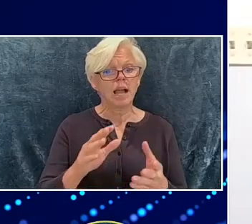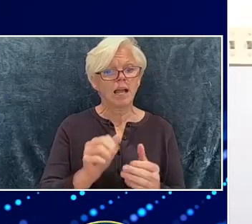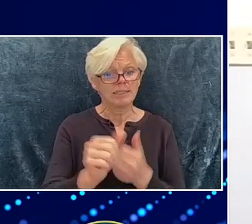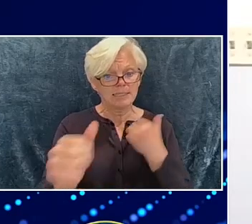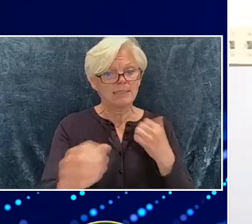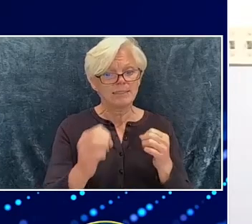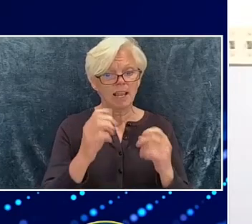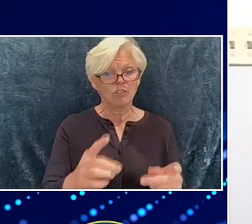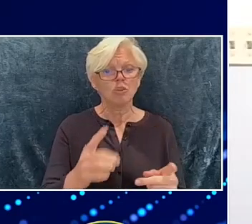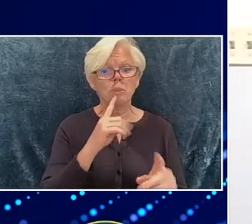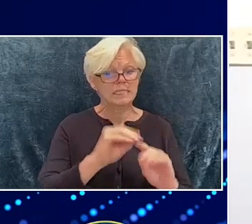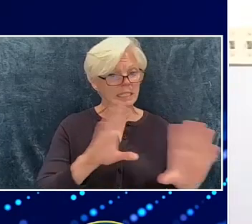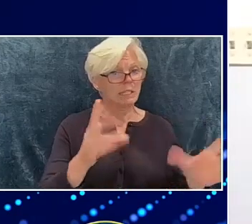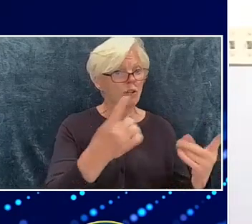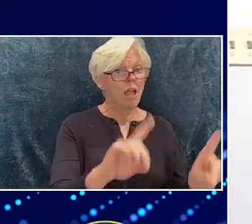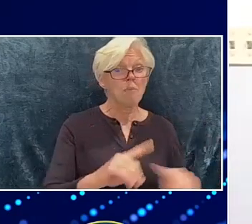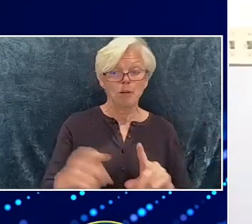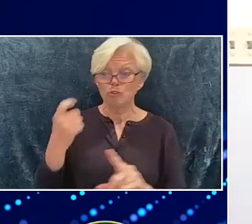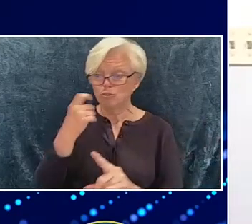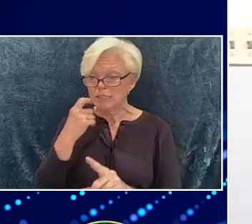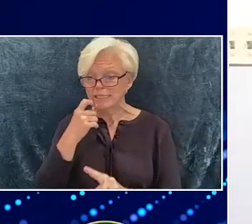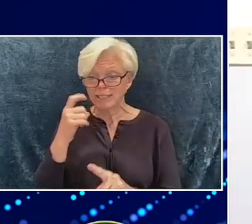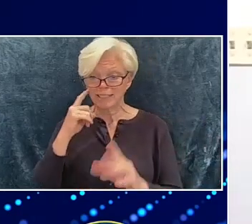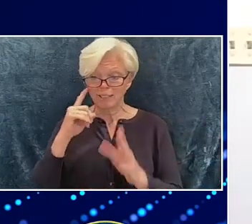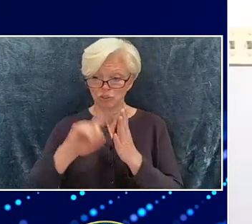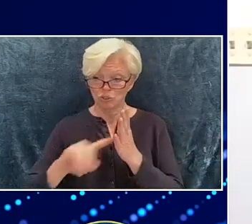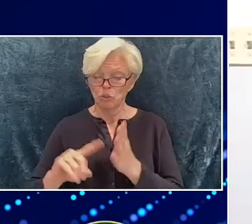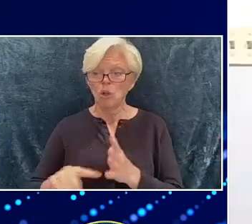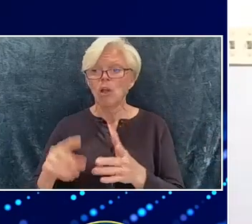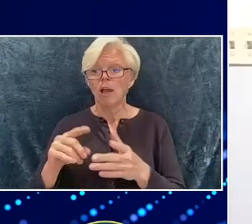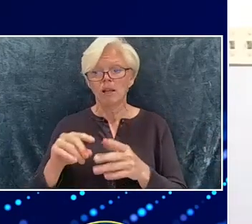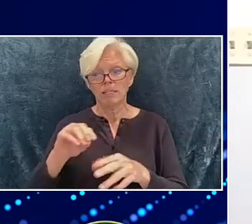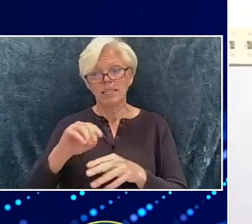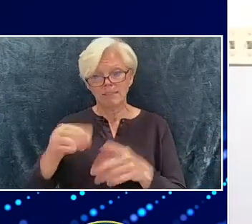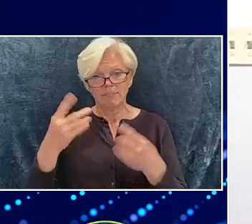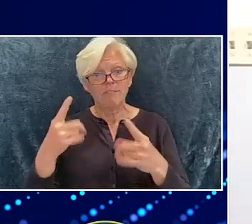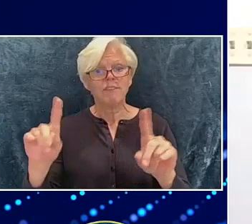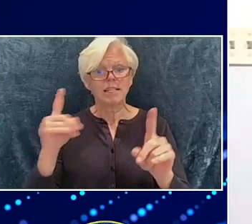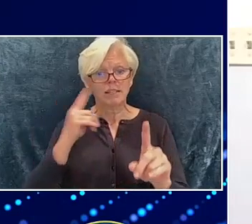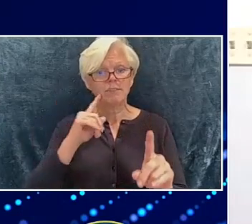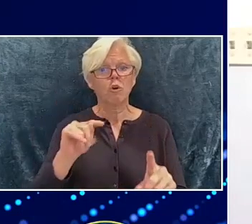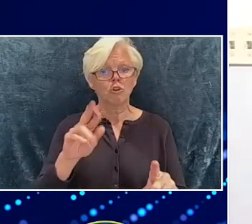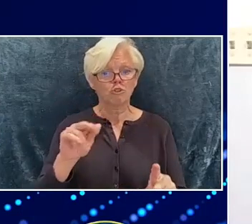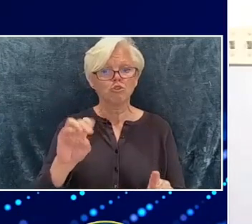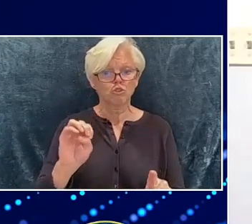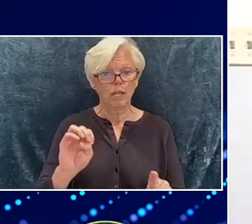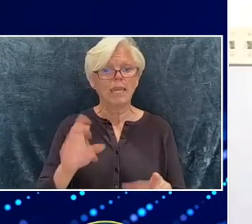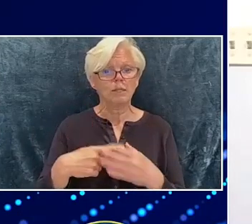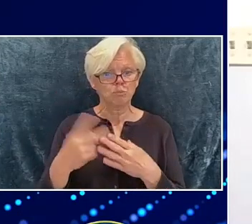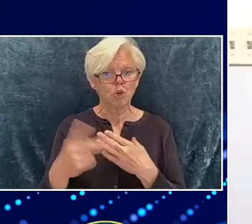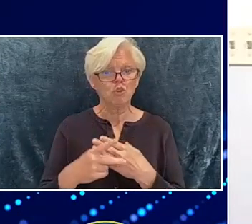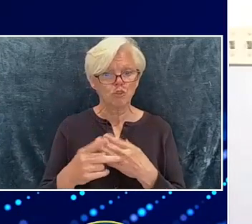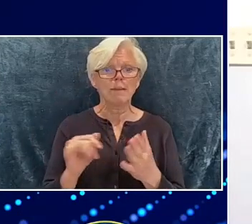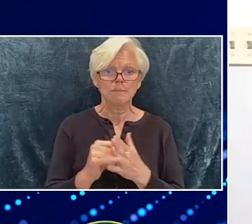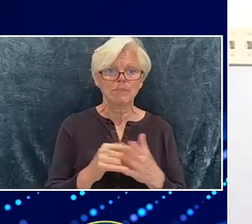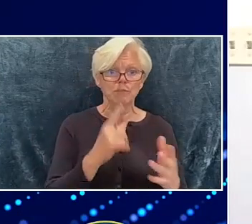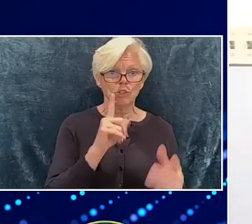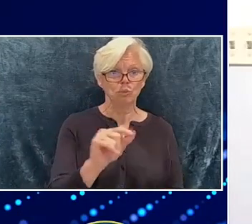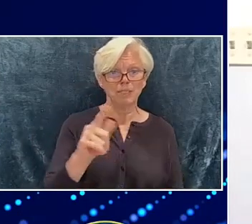the effectiveness of distance education on trade programs in 2024 is kind of concerning. Distance education has proven